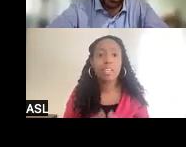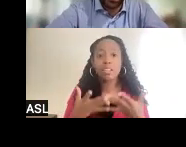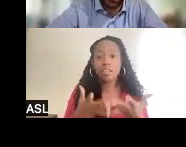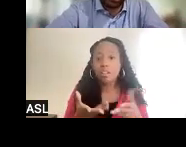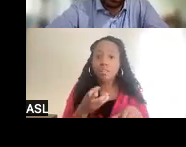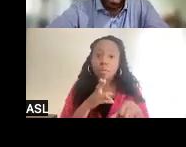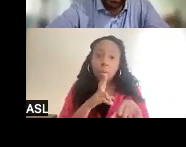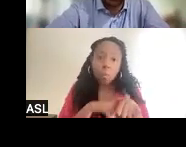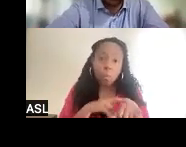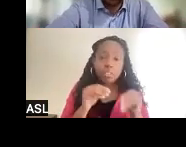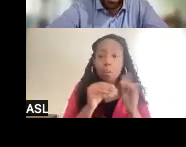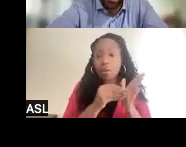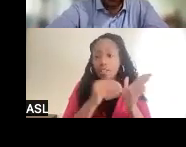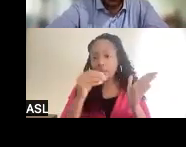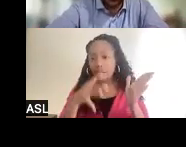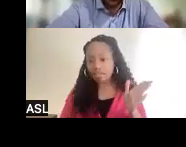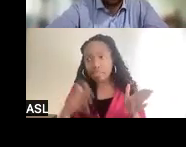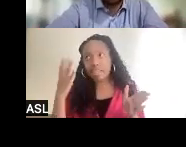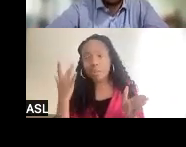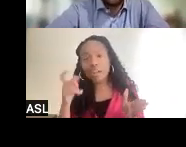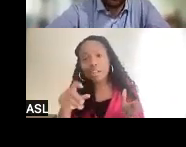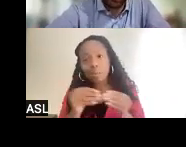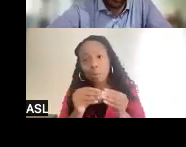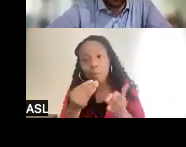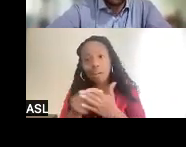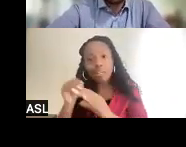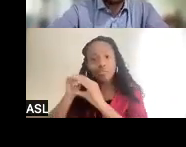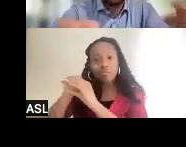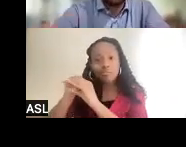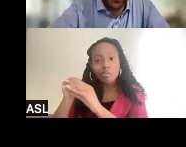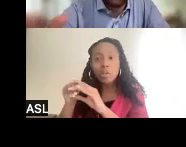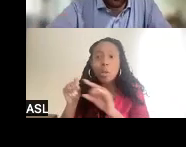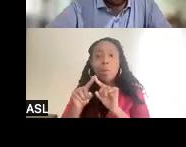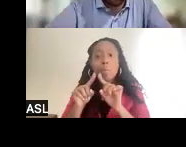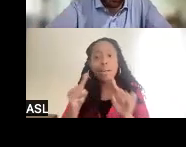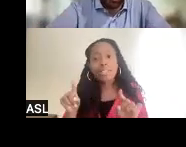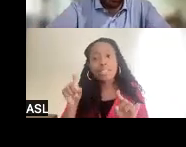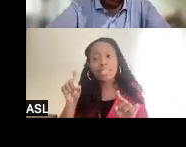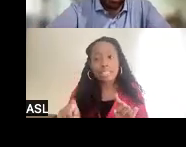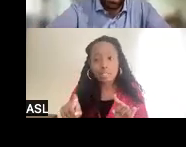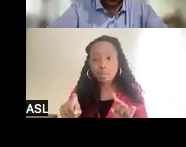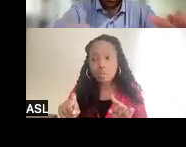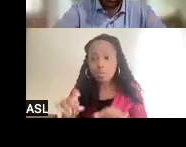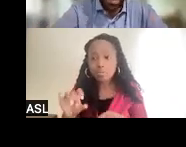why it requires a lot more dollars or we need to work on a private group home meaning right do we